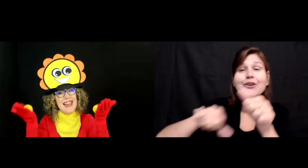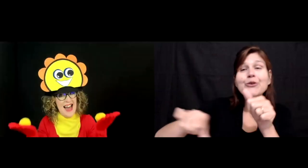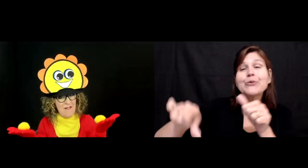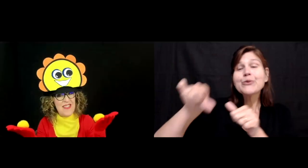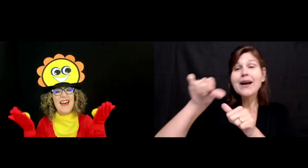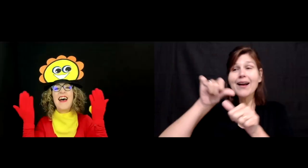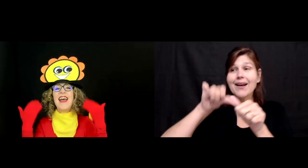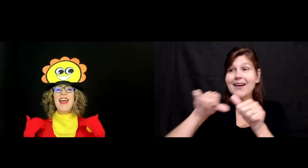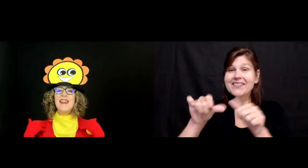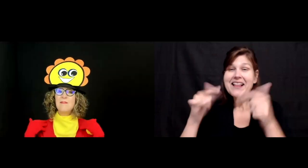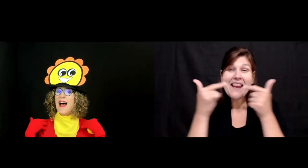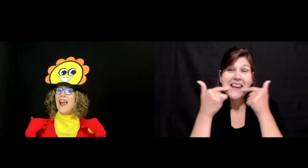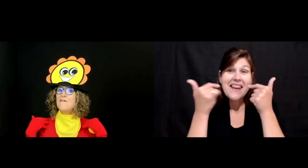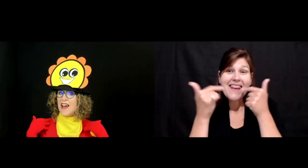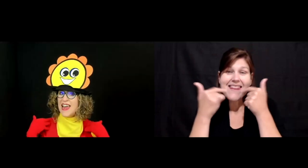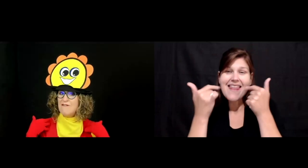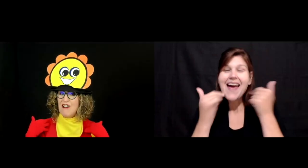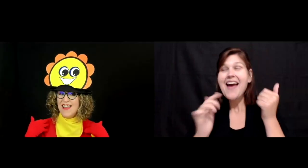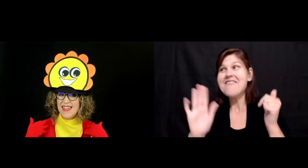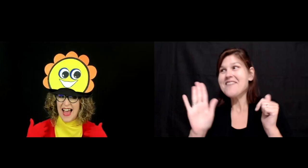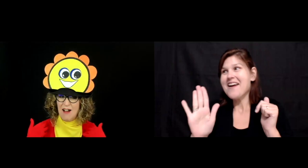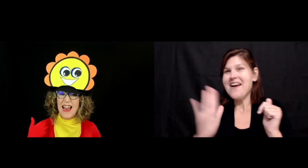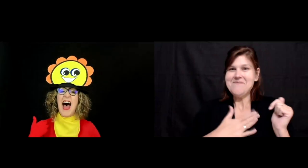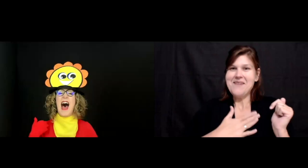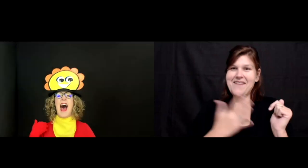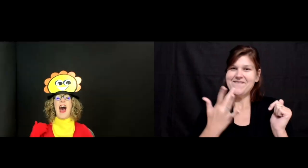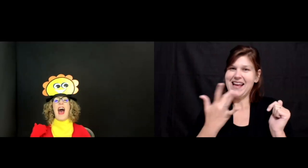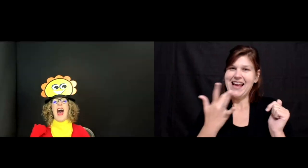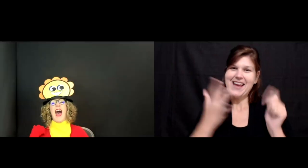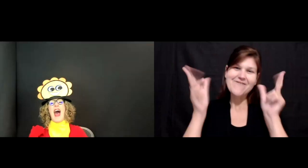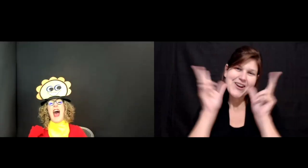Laughter is my favorite sound